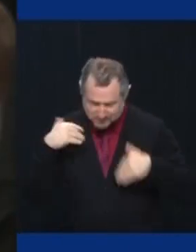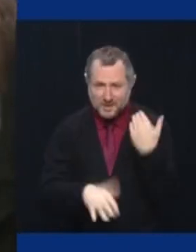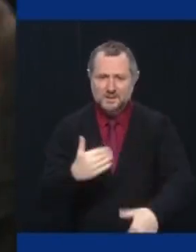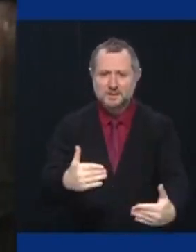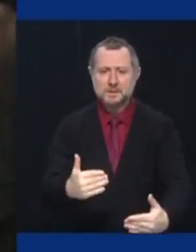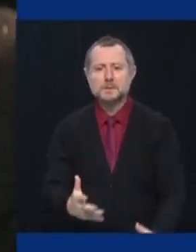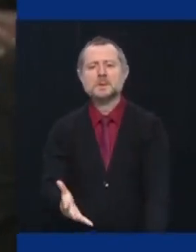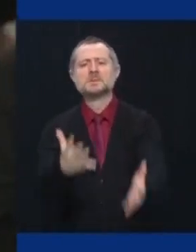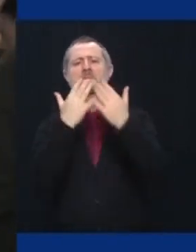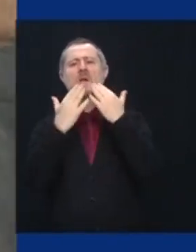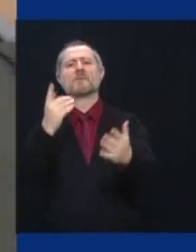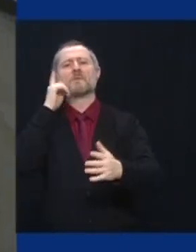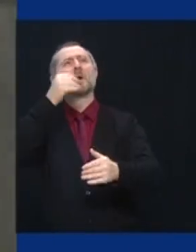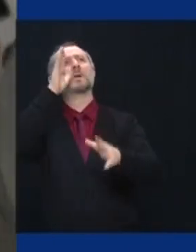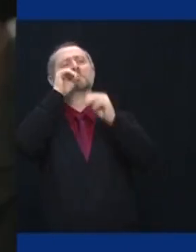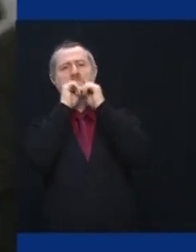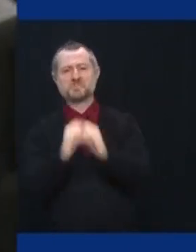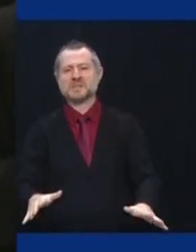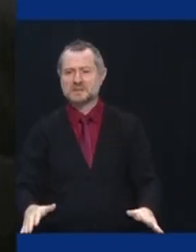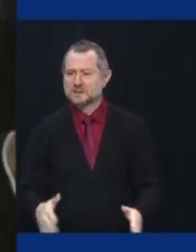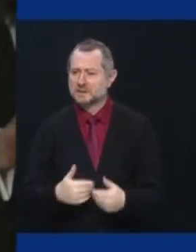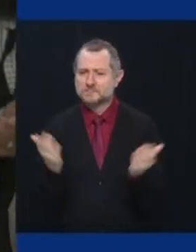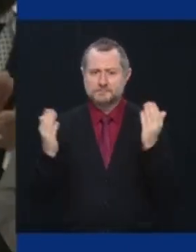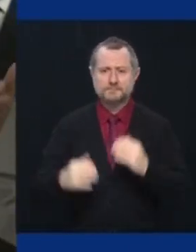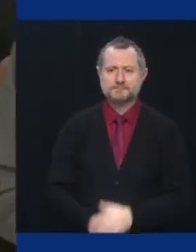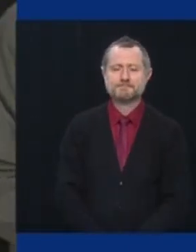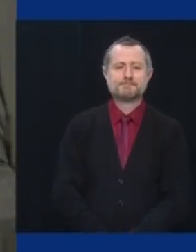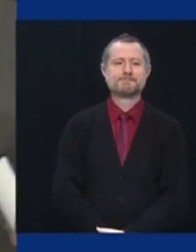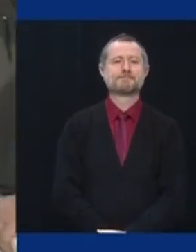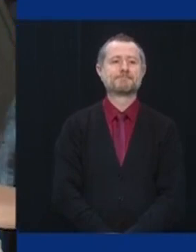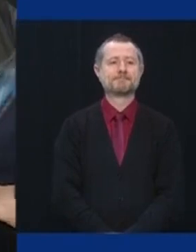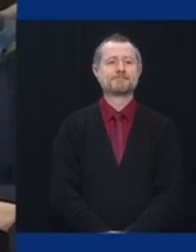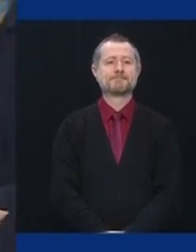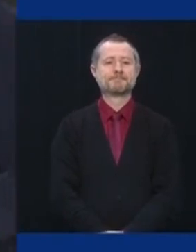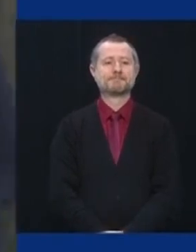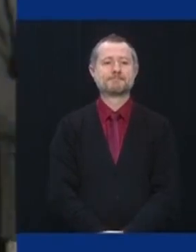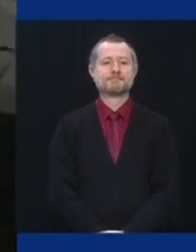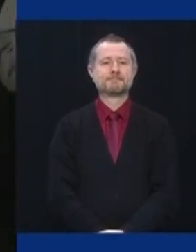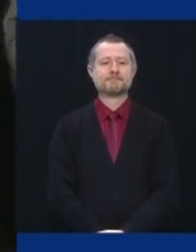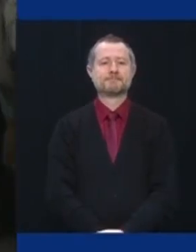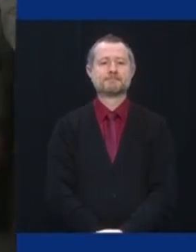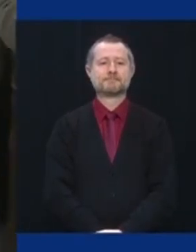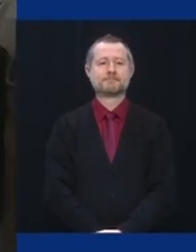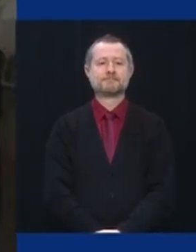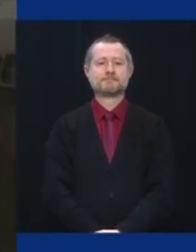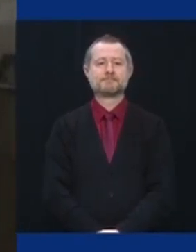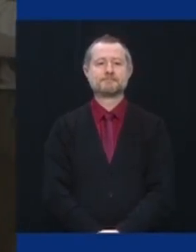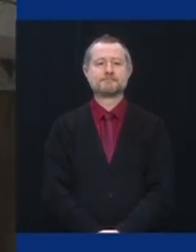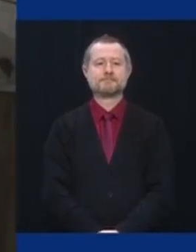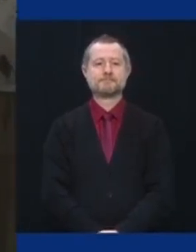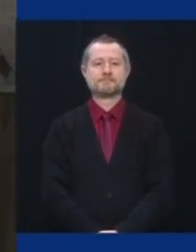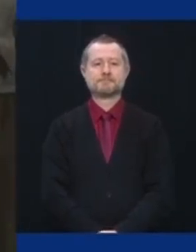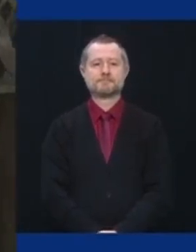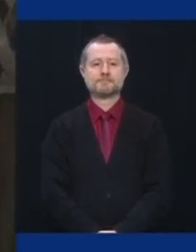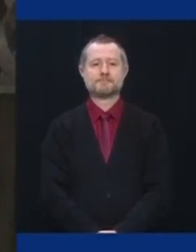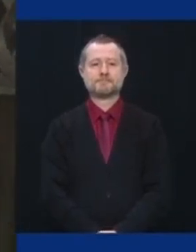FUNCTIONING AGAIN. THIS VACCINE IS THE TICKET. WE JUST HAVE TO MAKE IT HAPPEN.